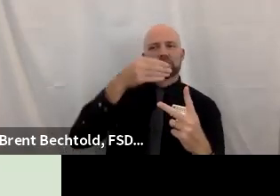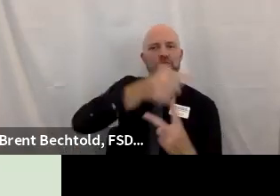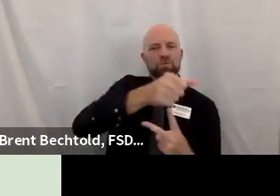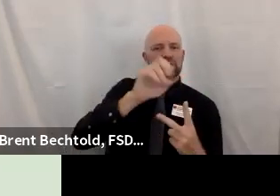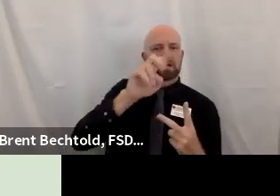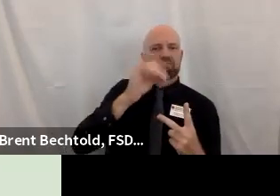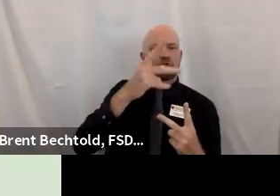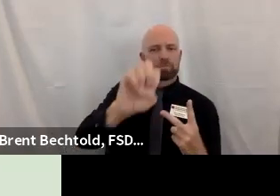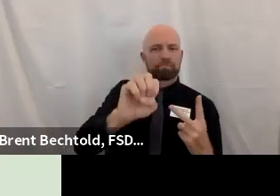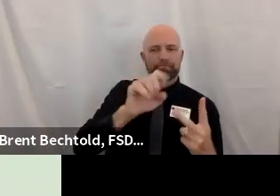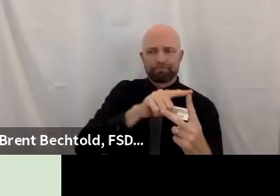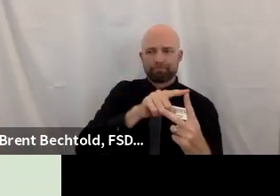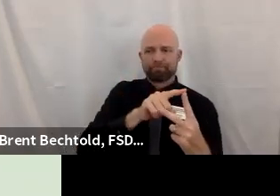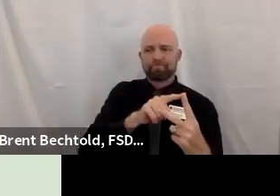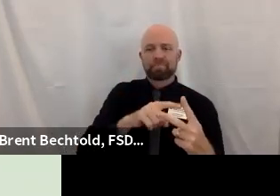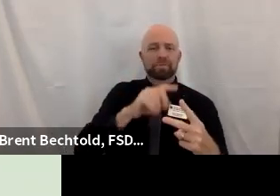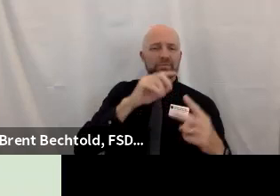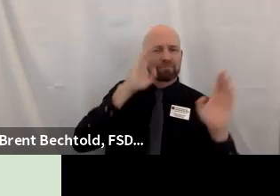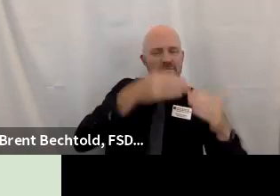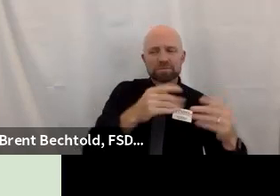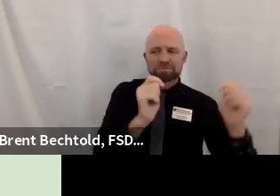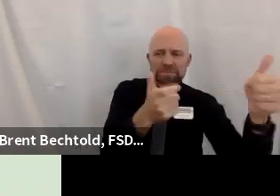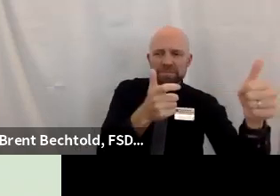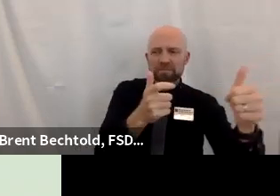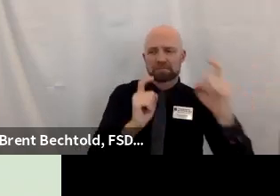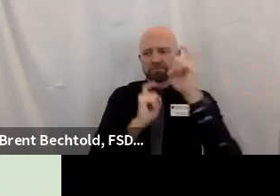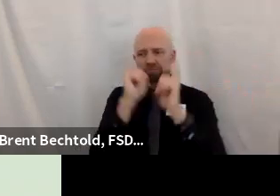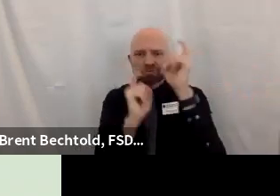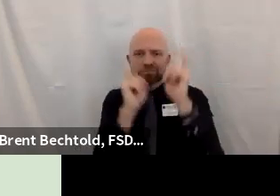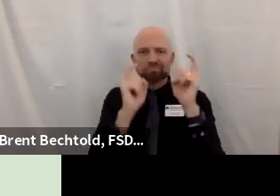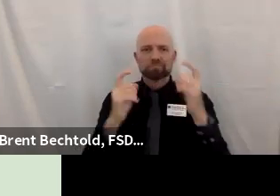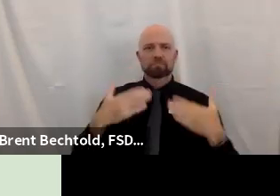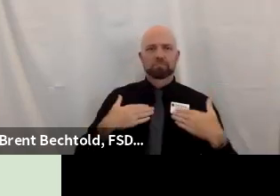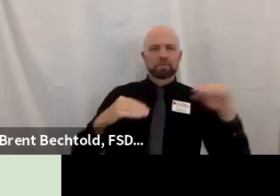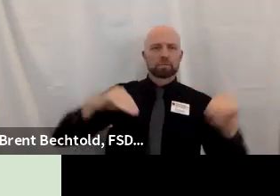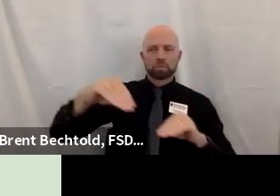And there's two types. With the fluency envelope, we focus on speed and expression